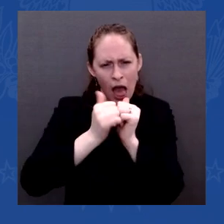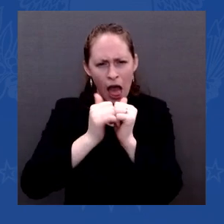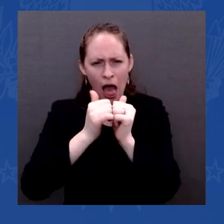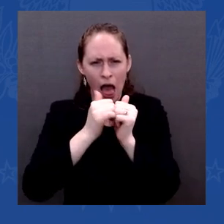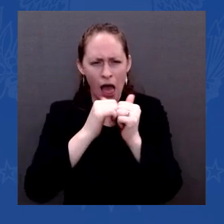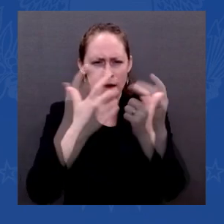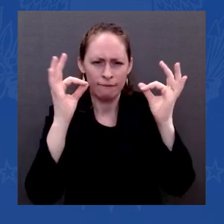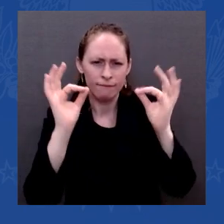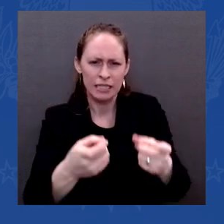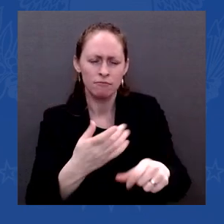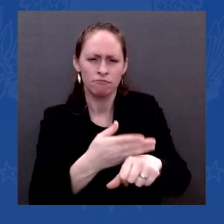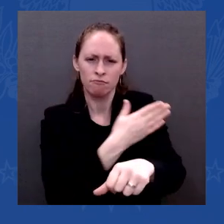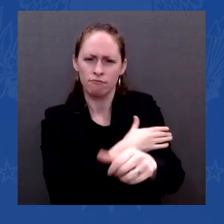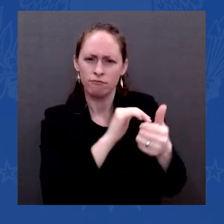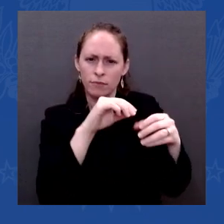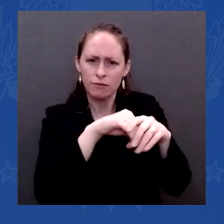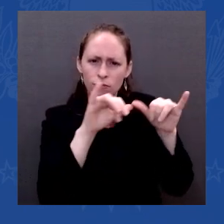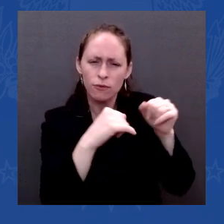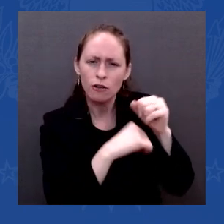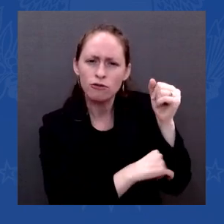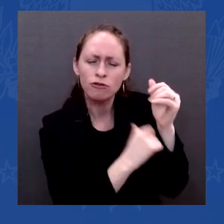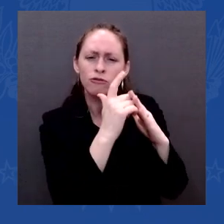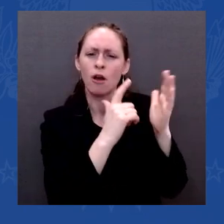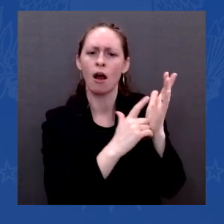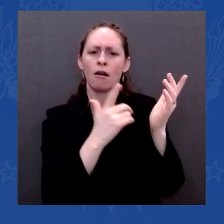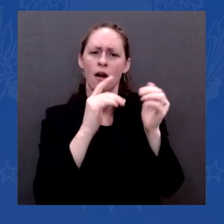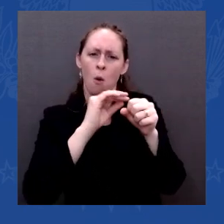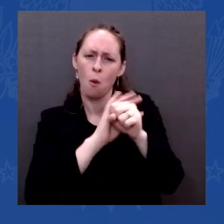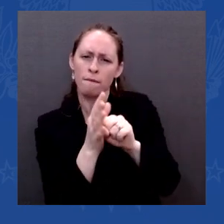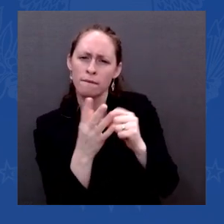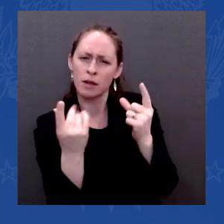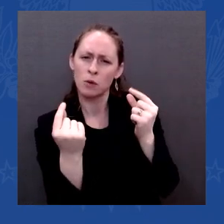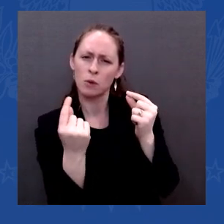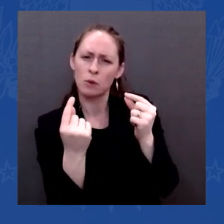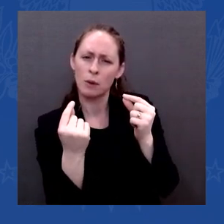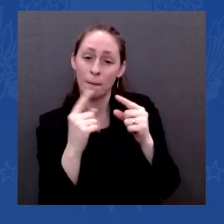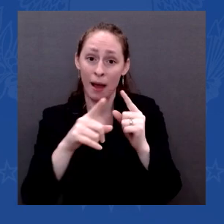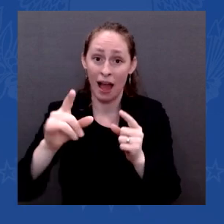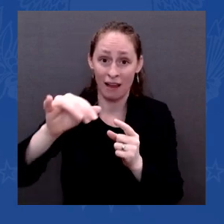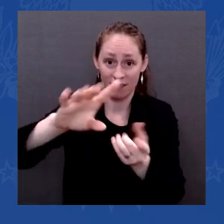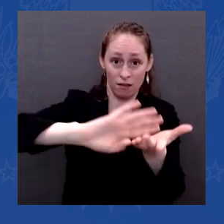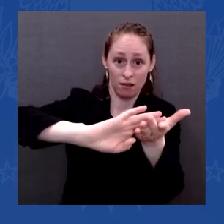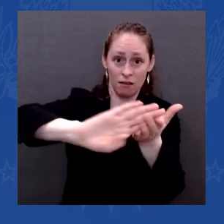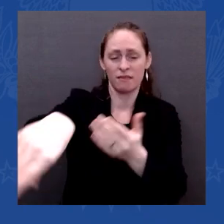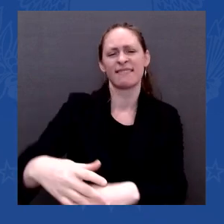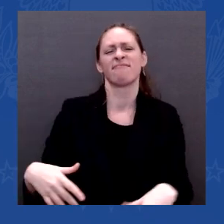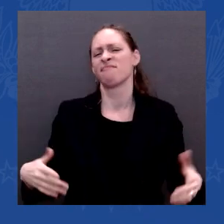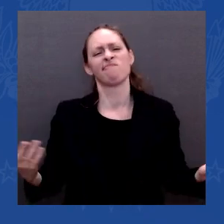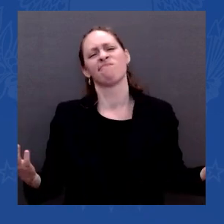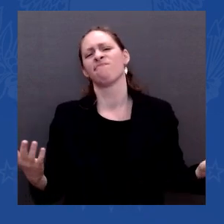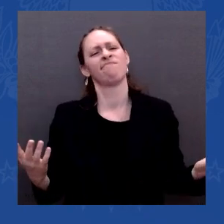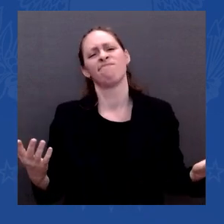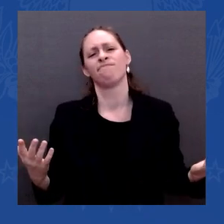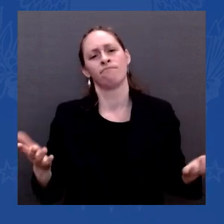we can’t do it without you. No, no, really, that’s the God’s truth. You understand the challenges people are facing